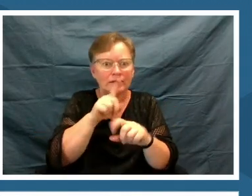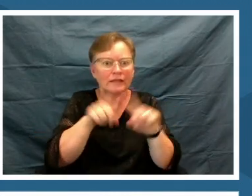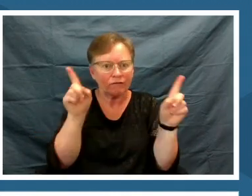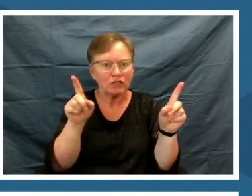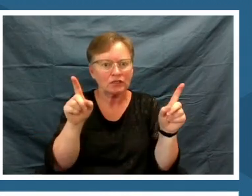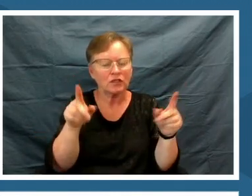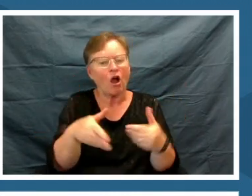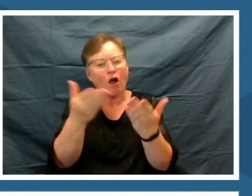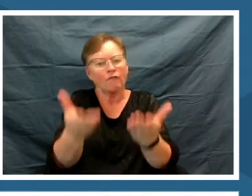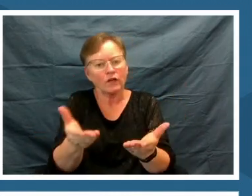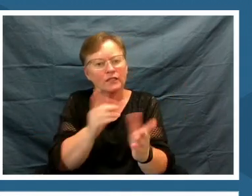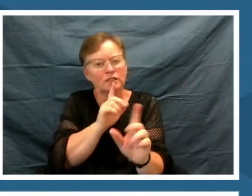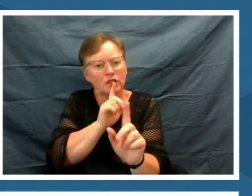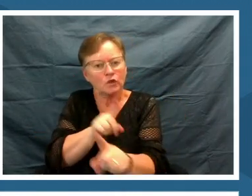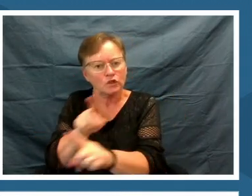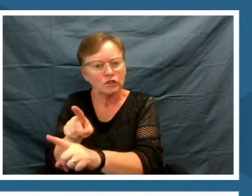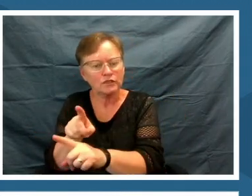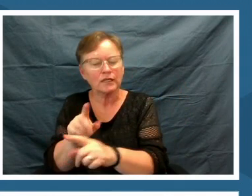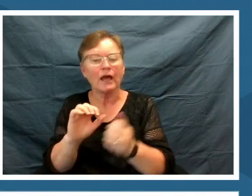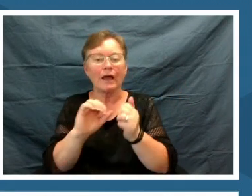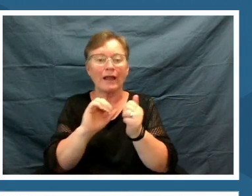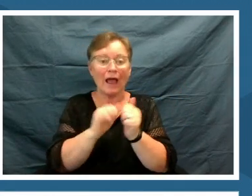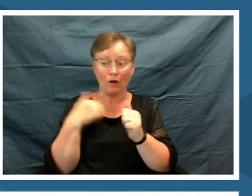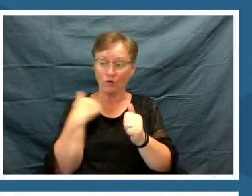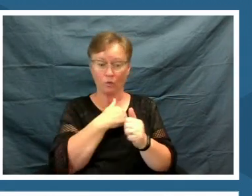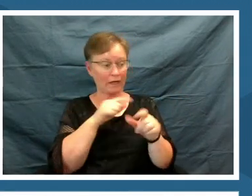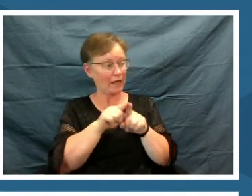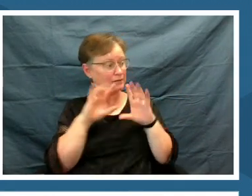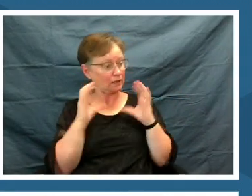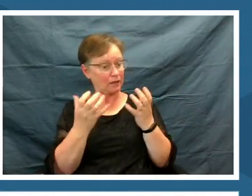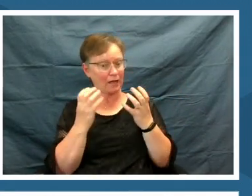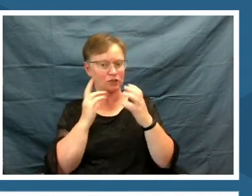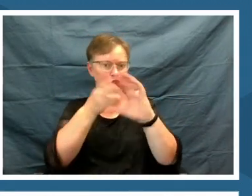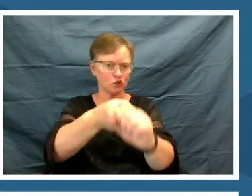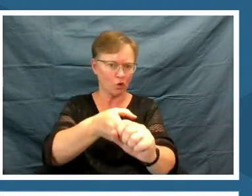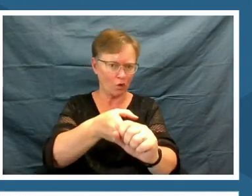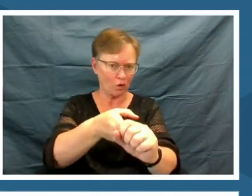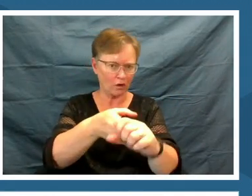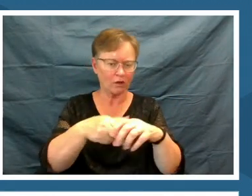class then join this and so as i think